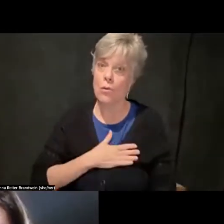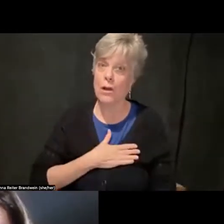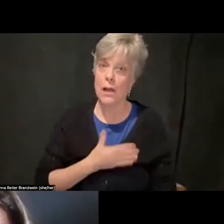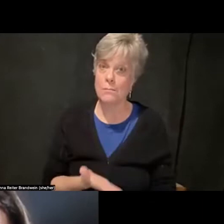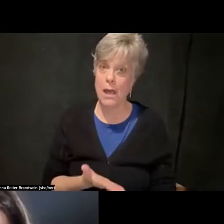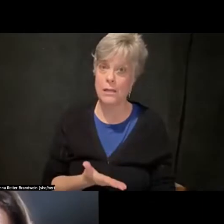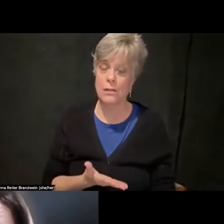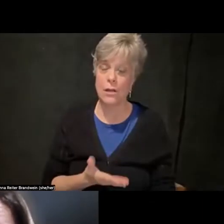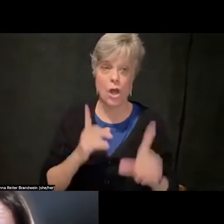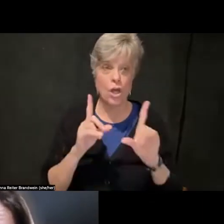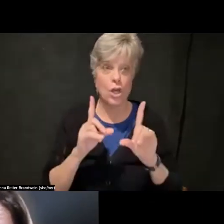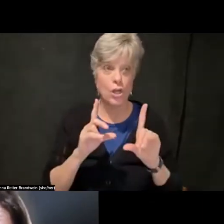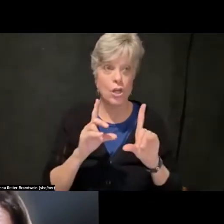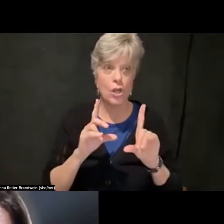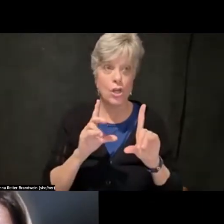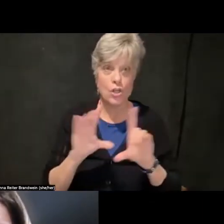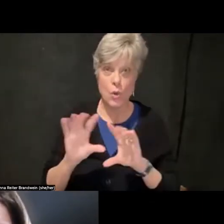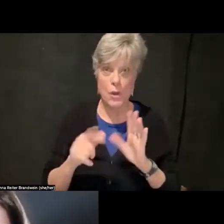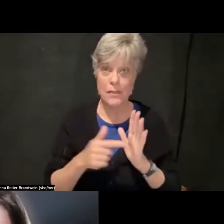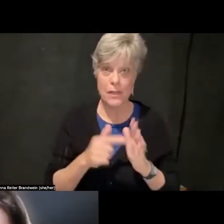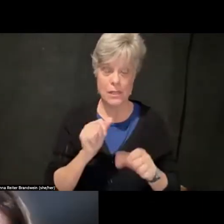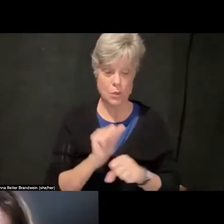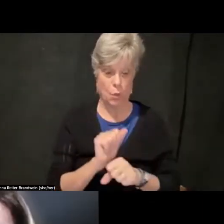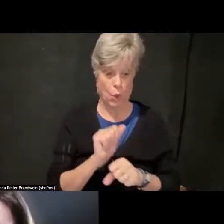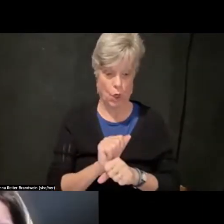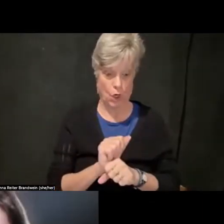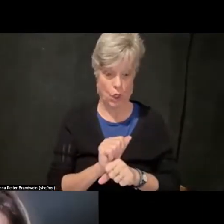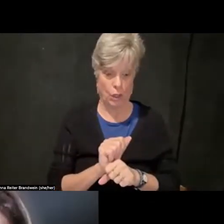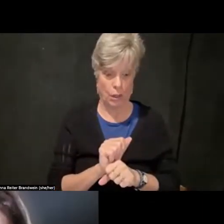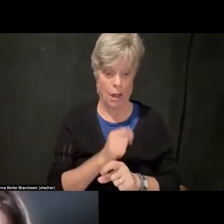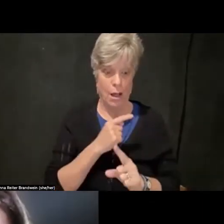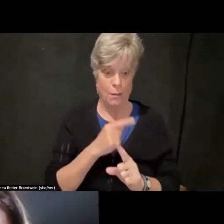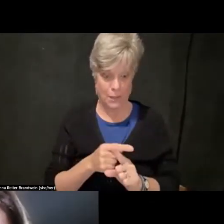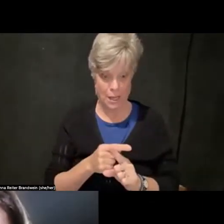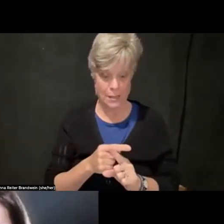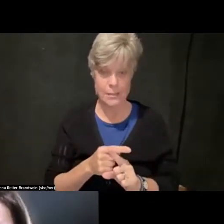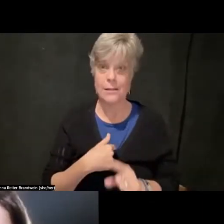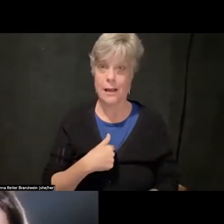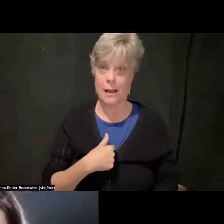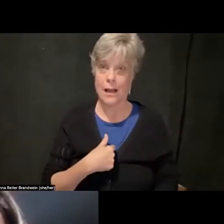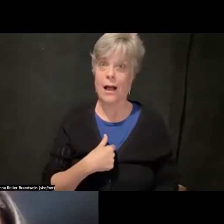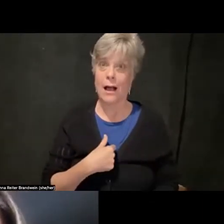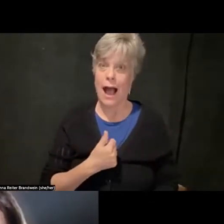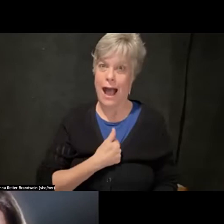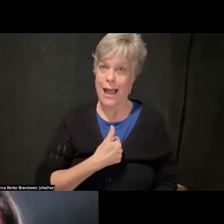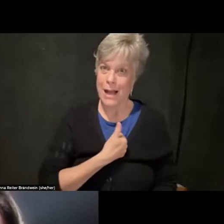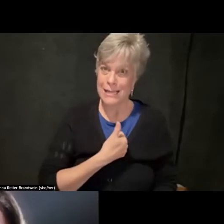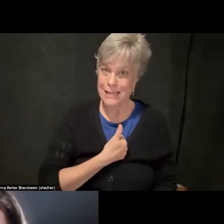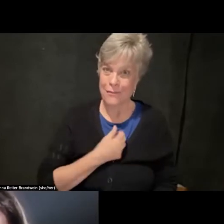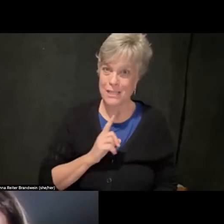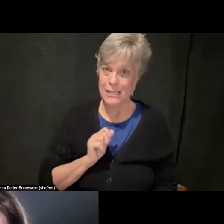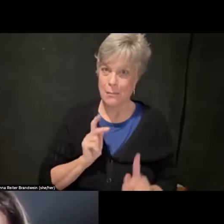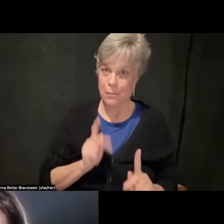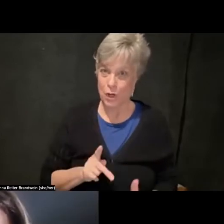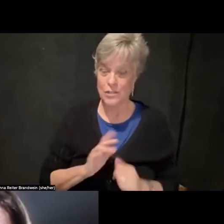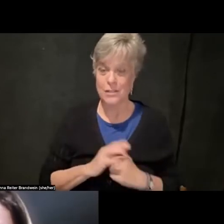and holding these identities as disabled people is tough. It's tough. It's great when it's all roses and daisies,